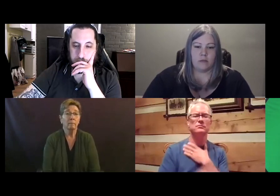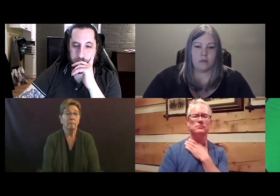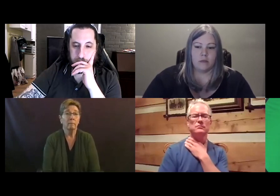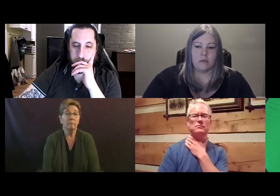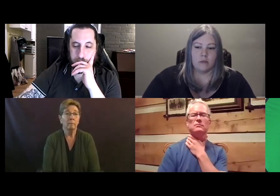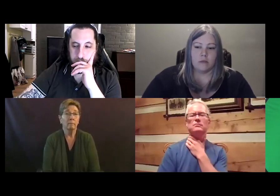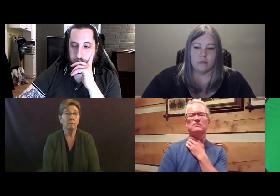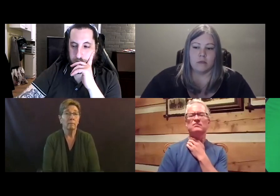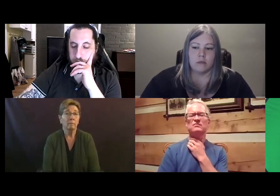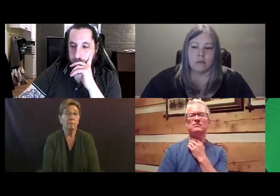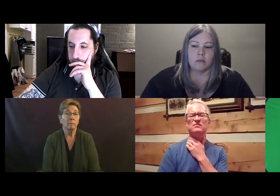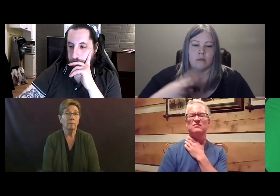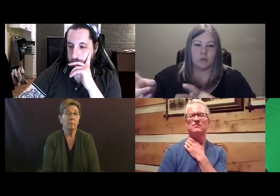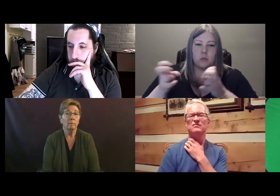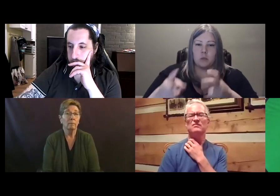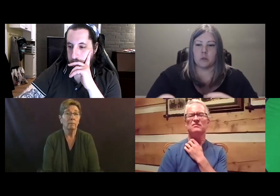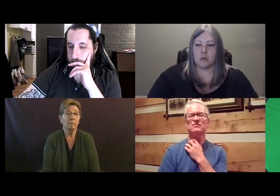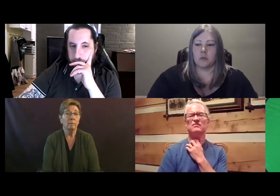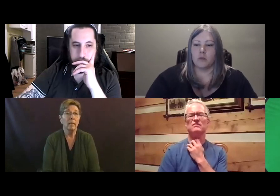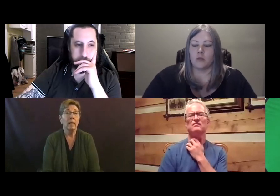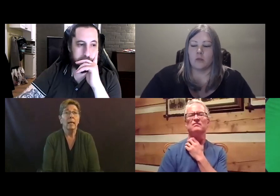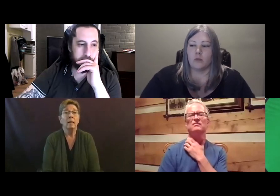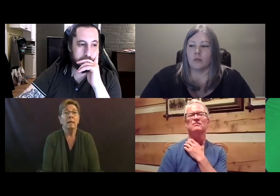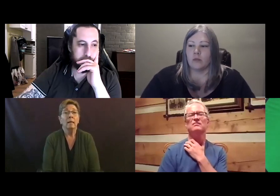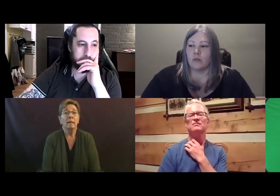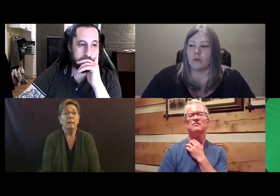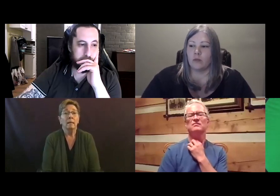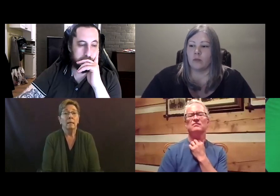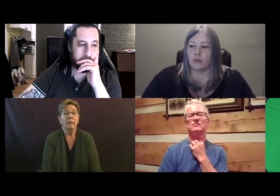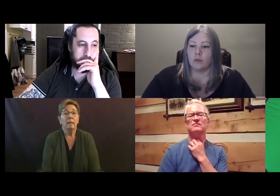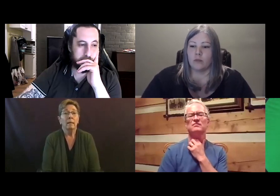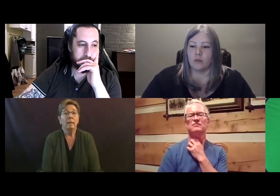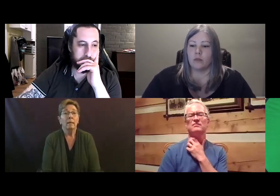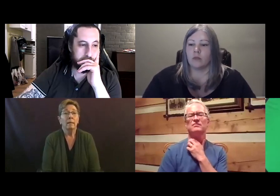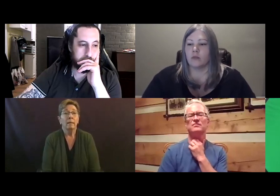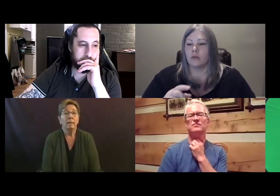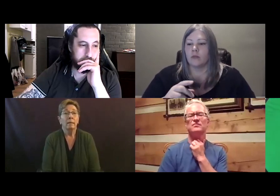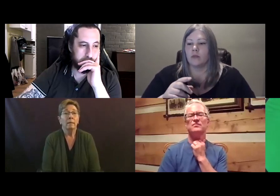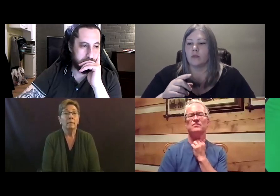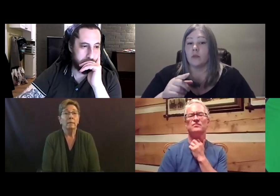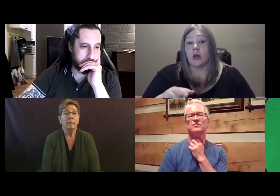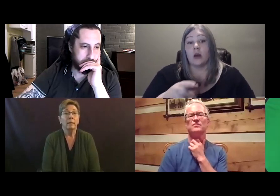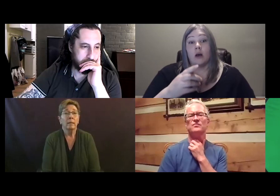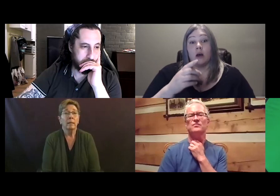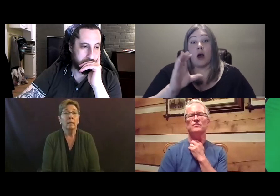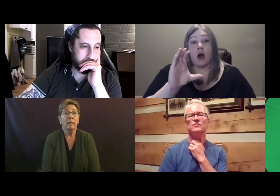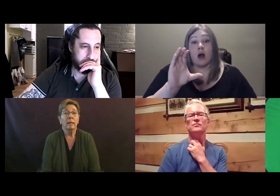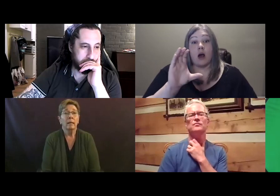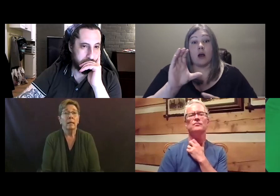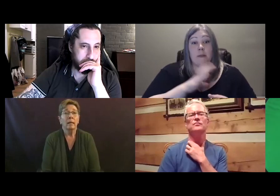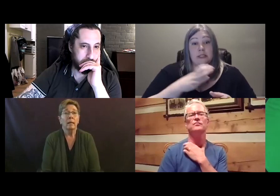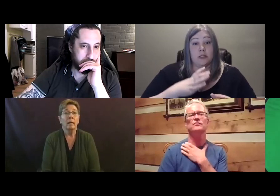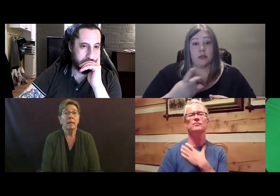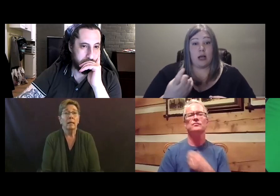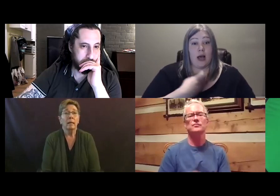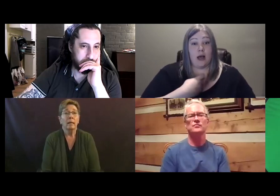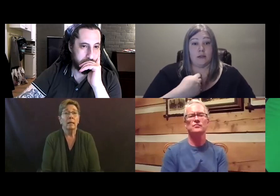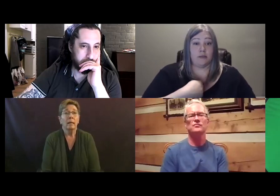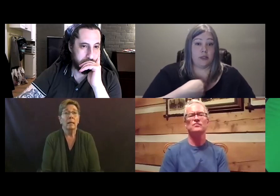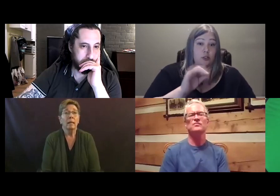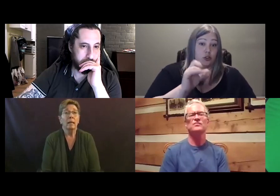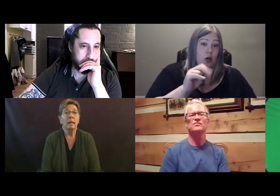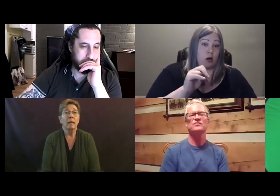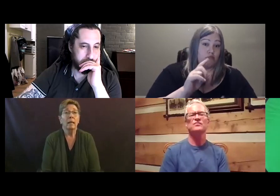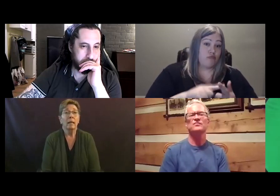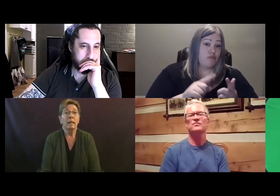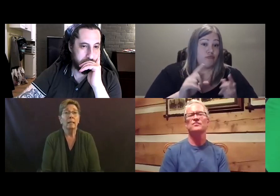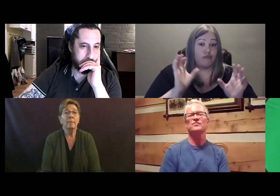And how that survey helps if we did?